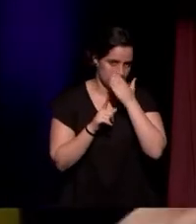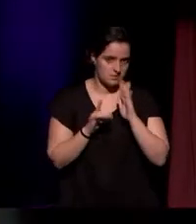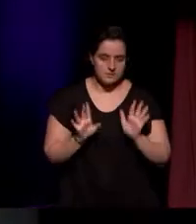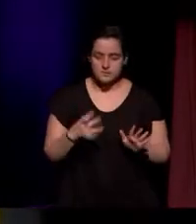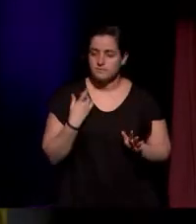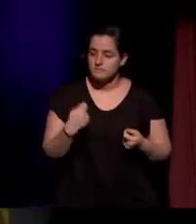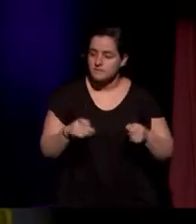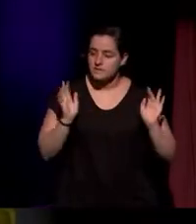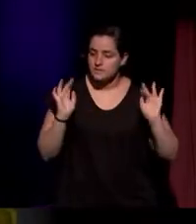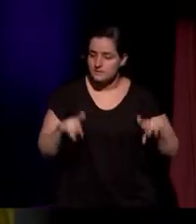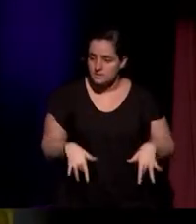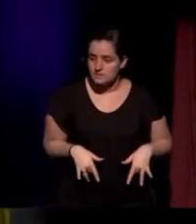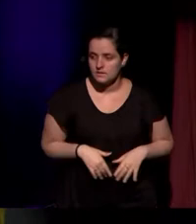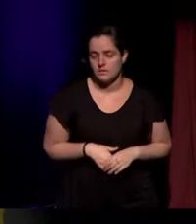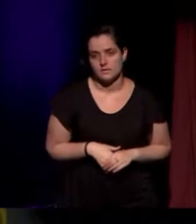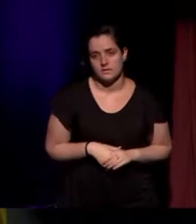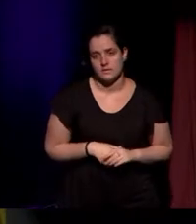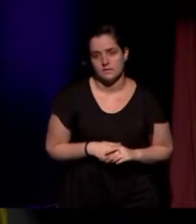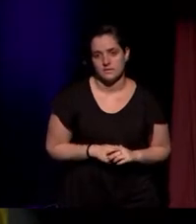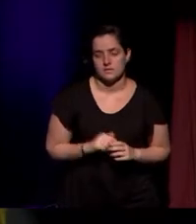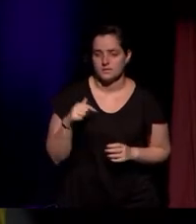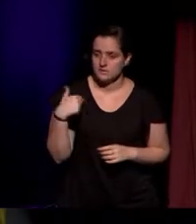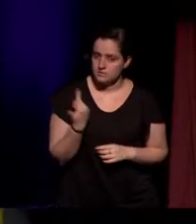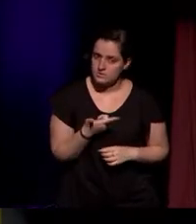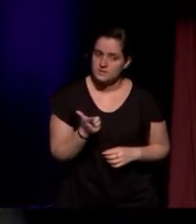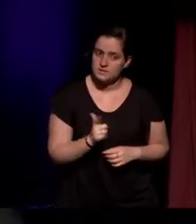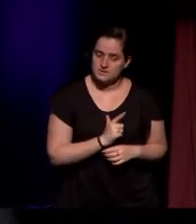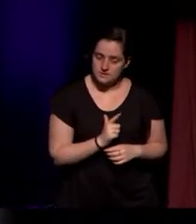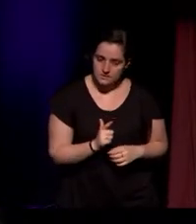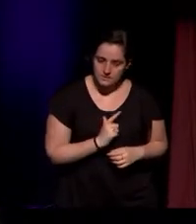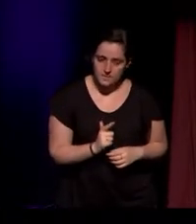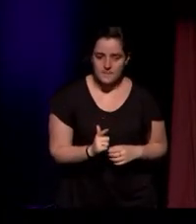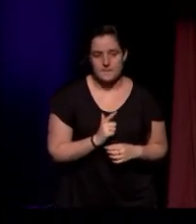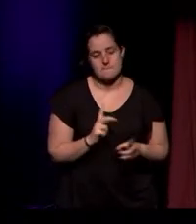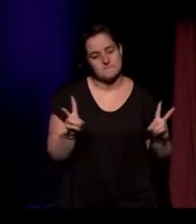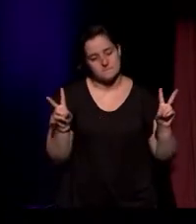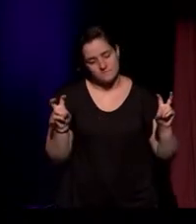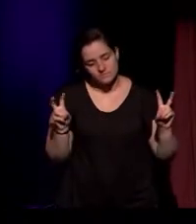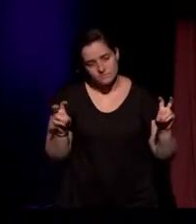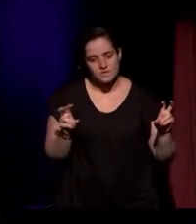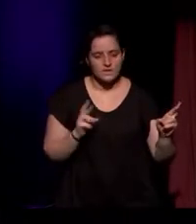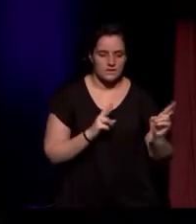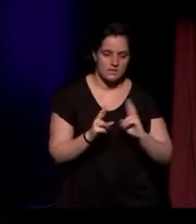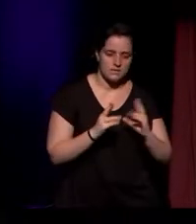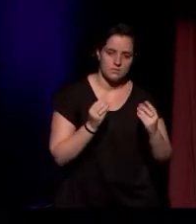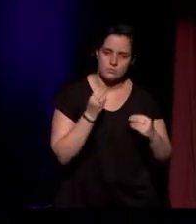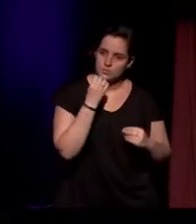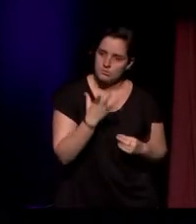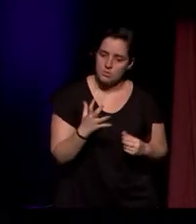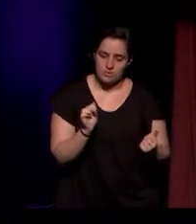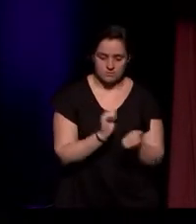we had very good relations with Brazil